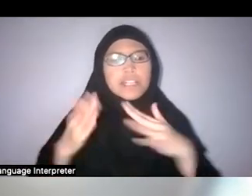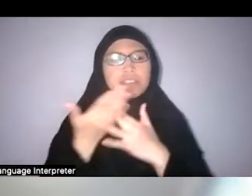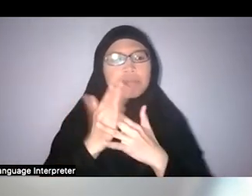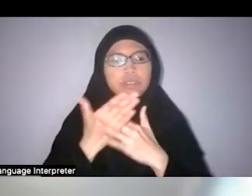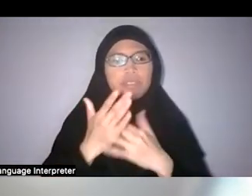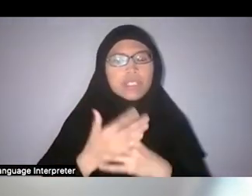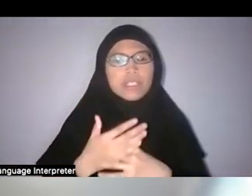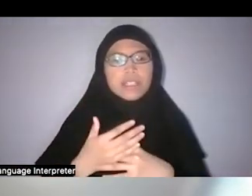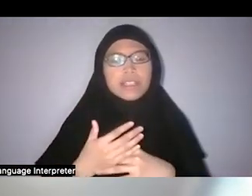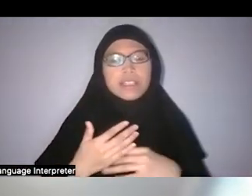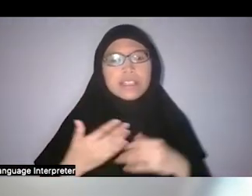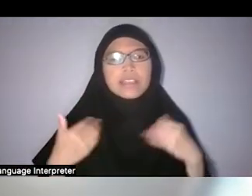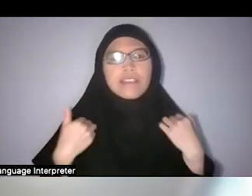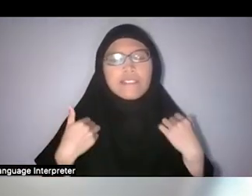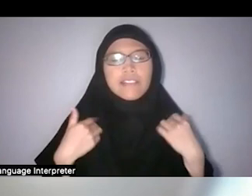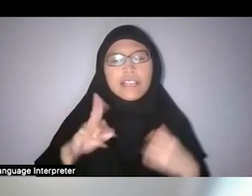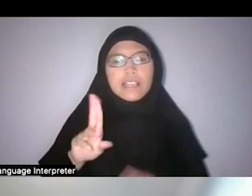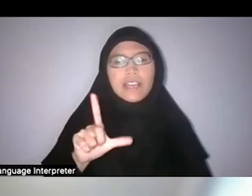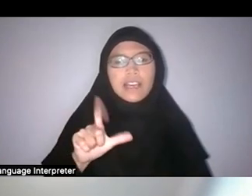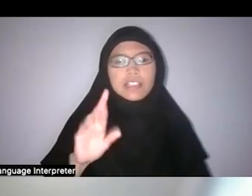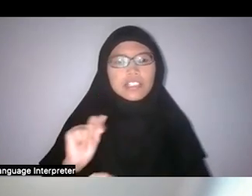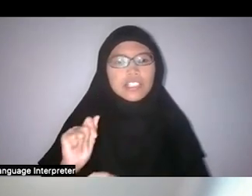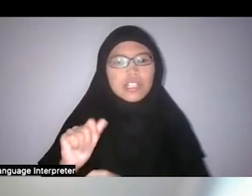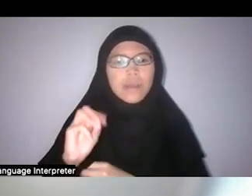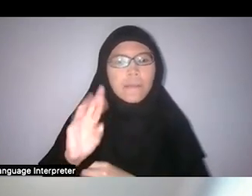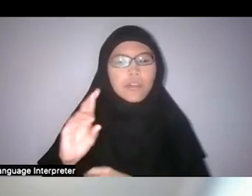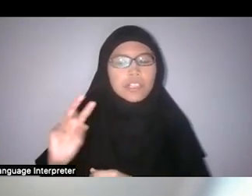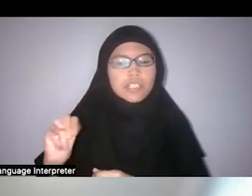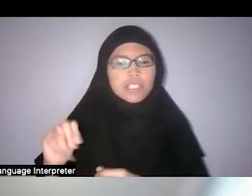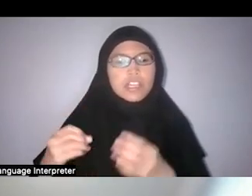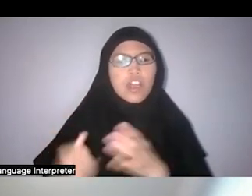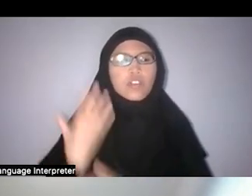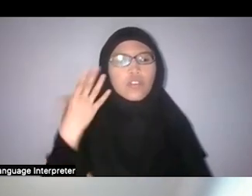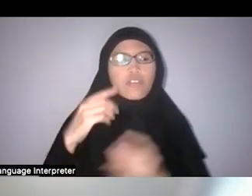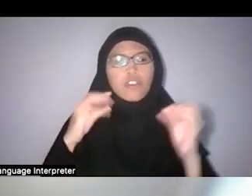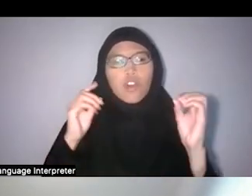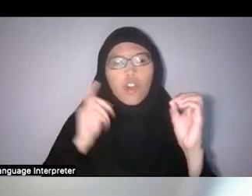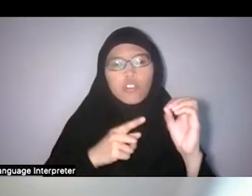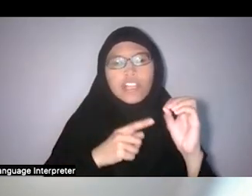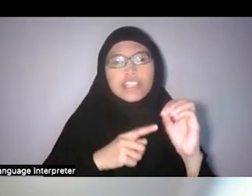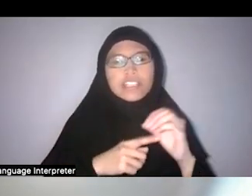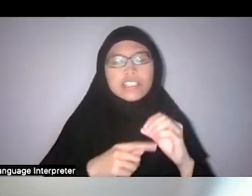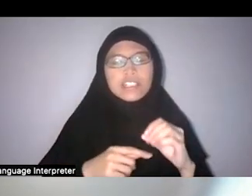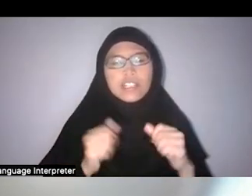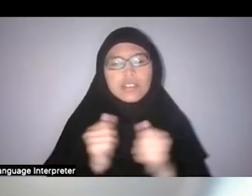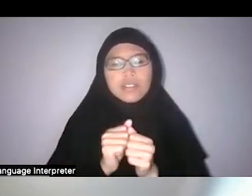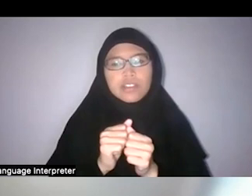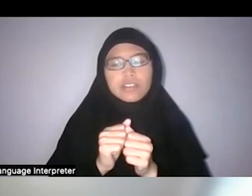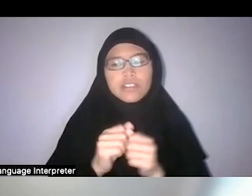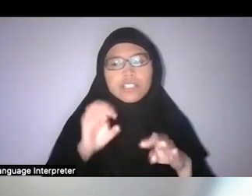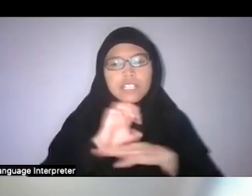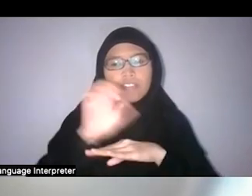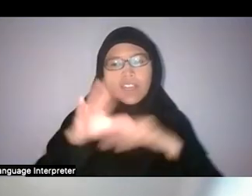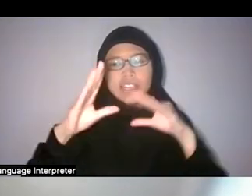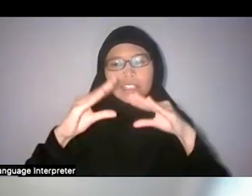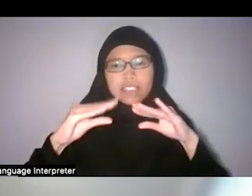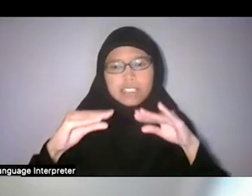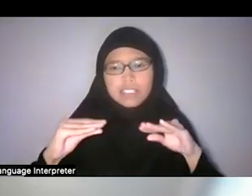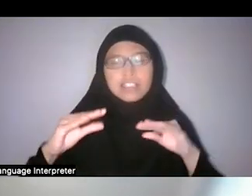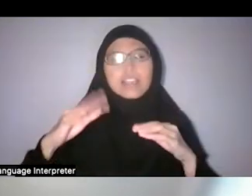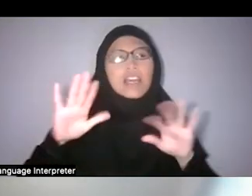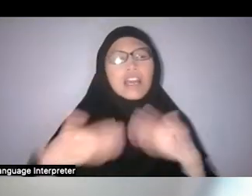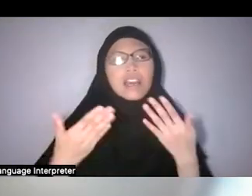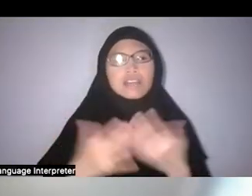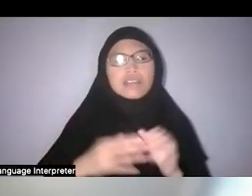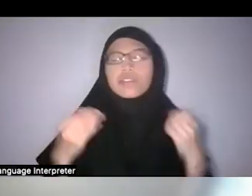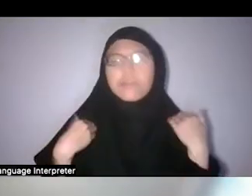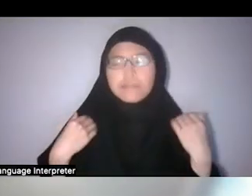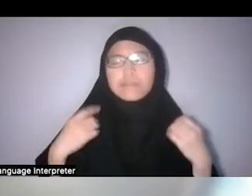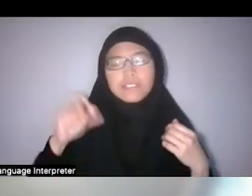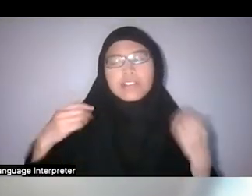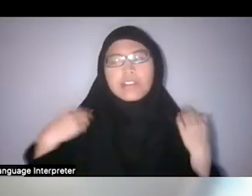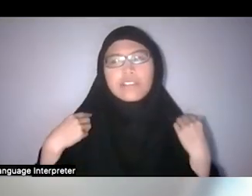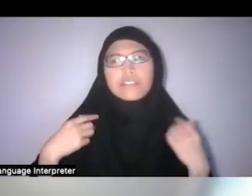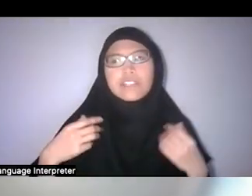ultramodern, growth-oriented, with mitigating the effects by enacting these low carbon goals and...